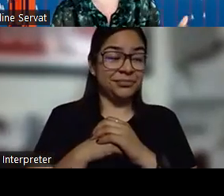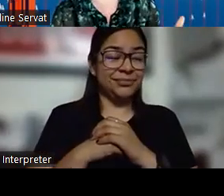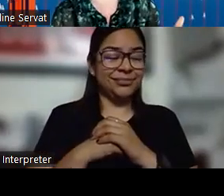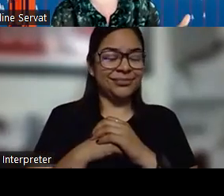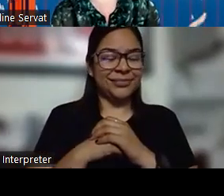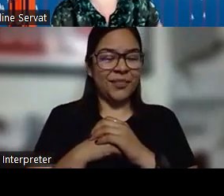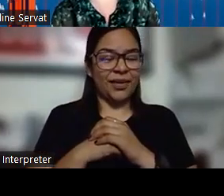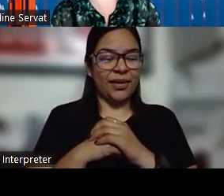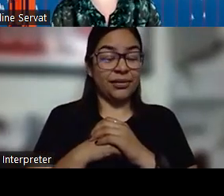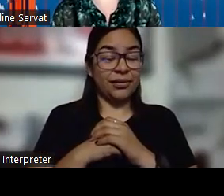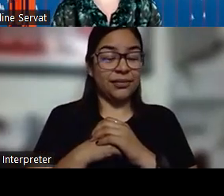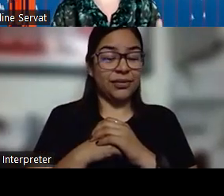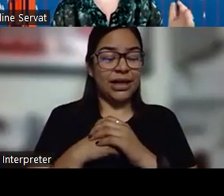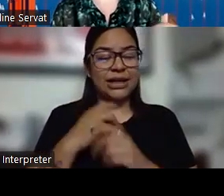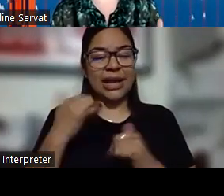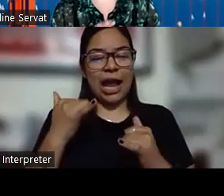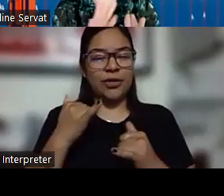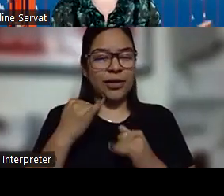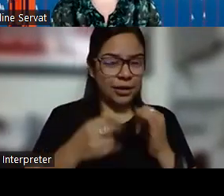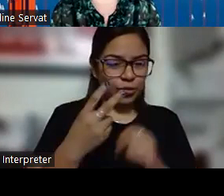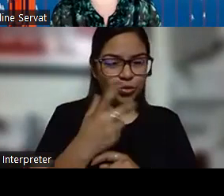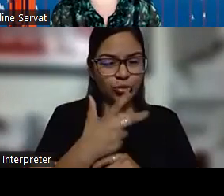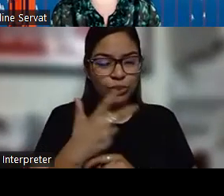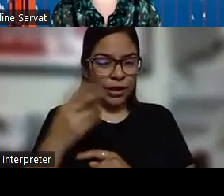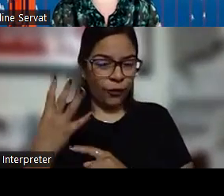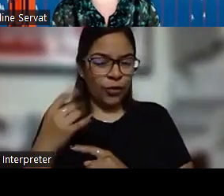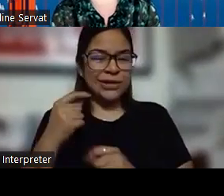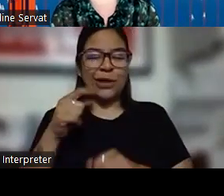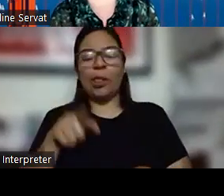piece the three and four under under information systems are a bit longer term so we're focusing